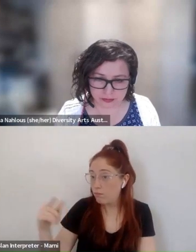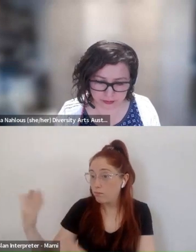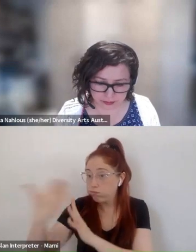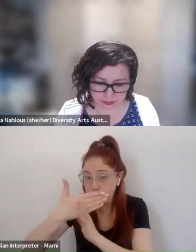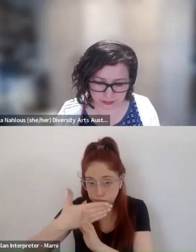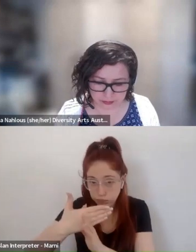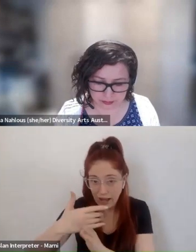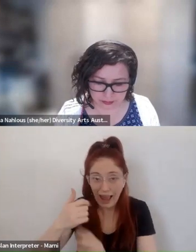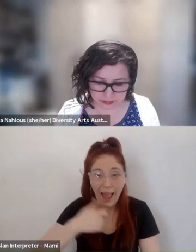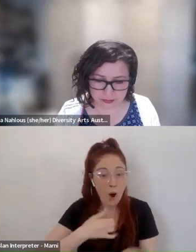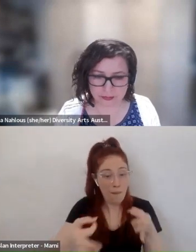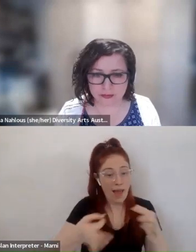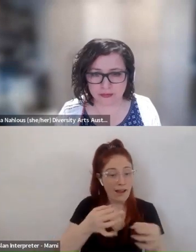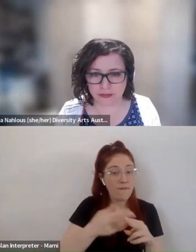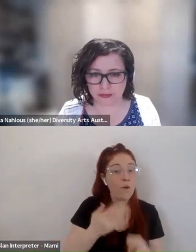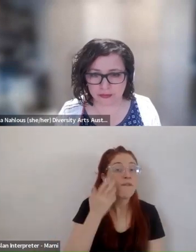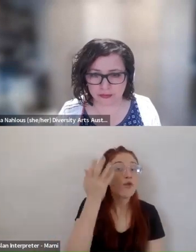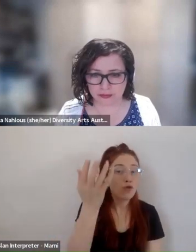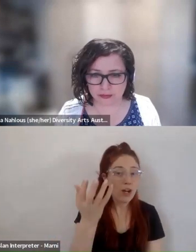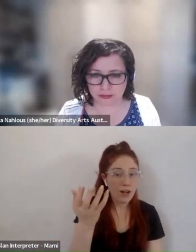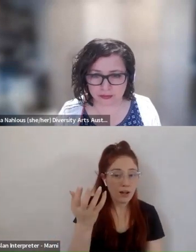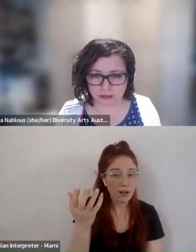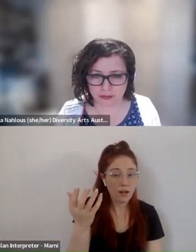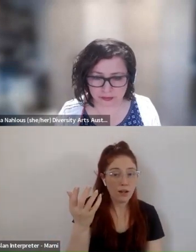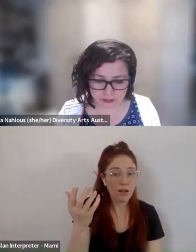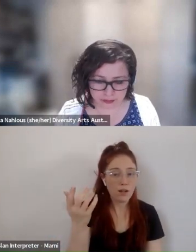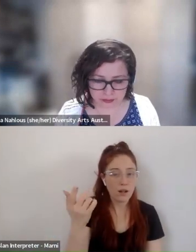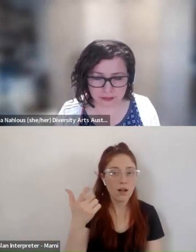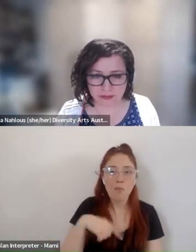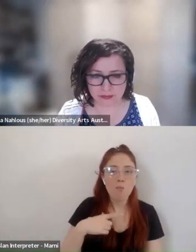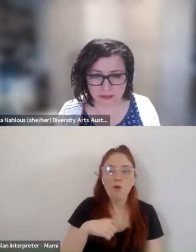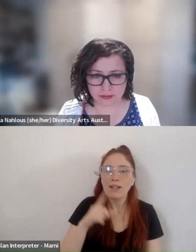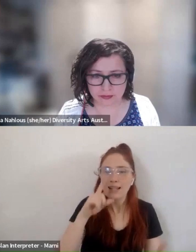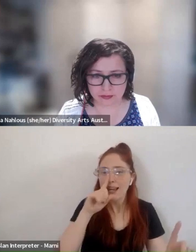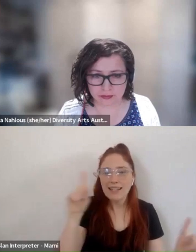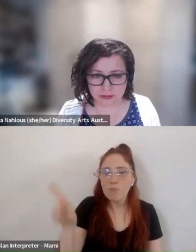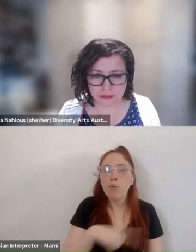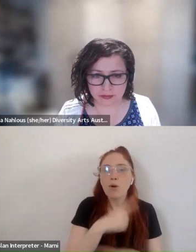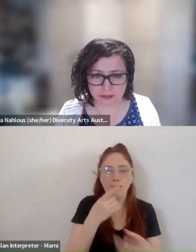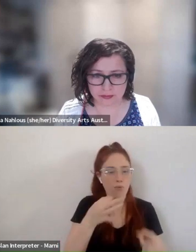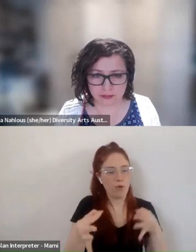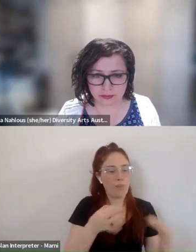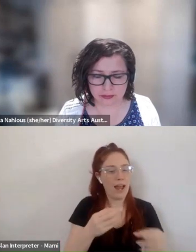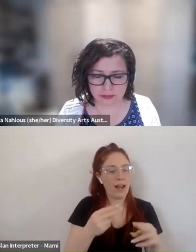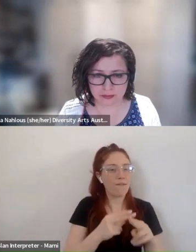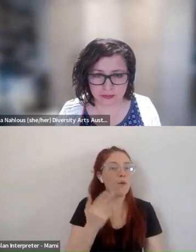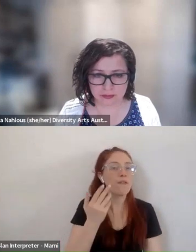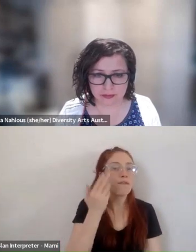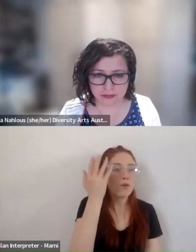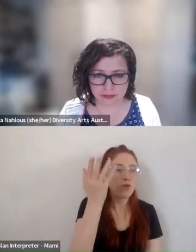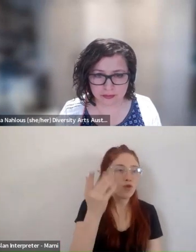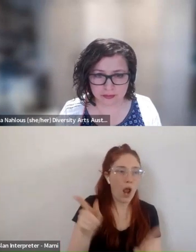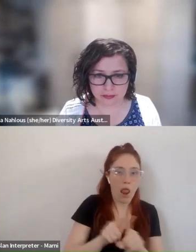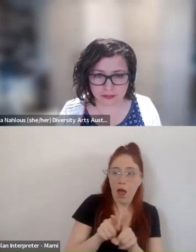Because if those things aren't stable, you can't keep someone mentored and trained, and in that position to be able to take